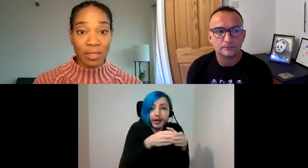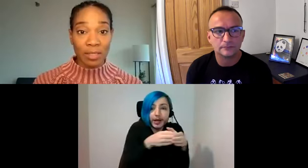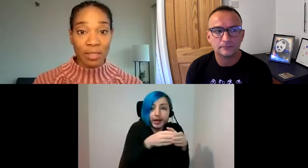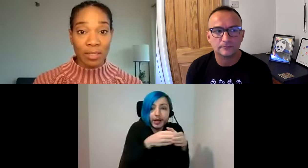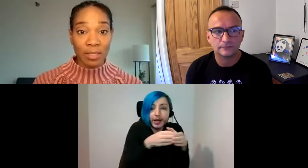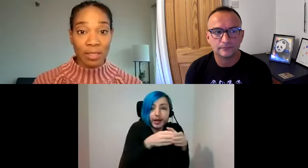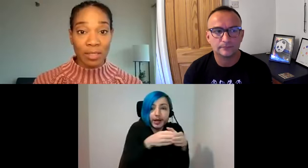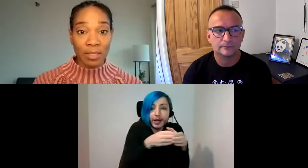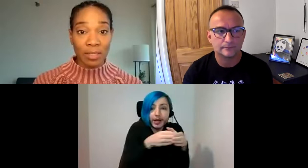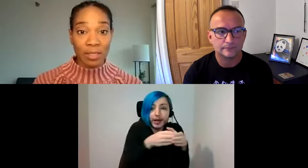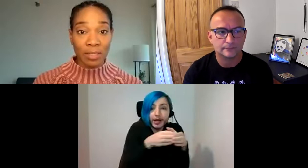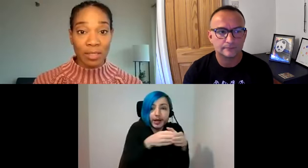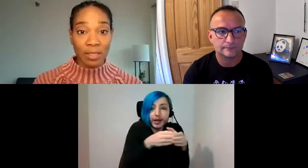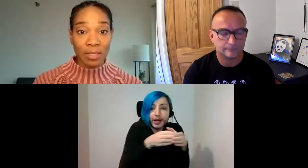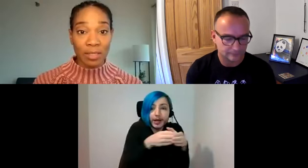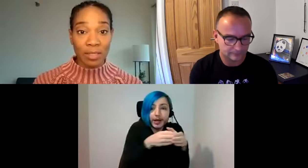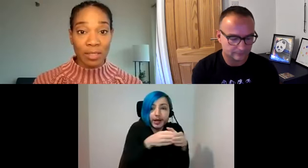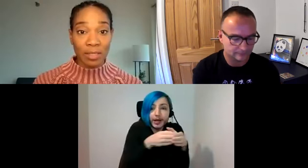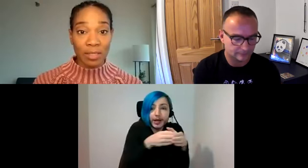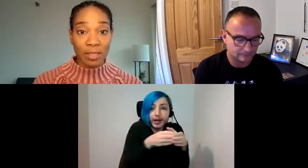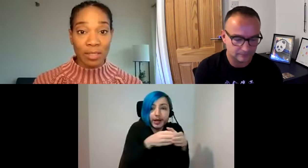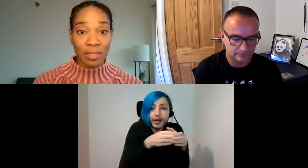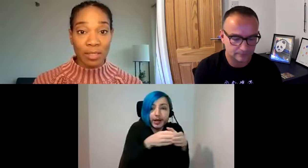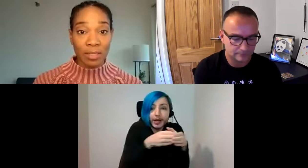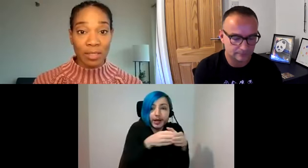support will come from each other when we know that